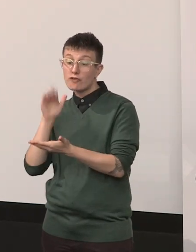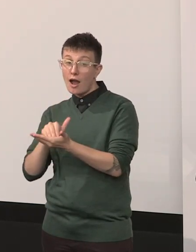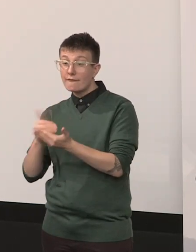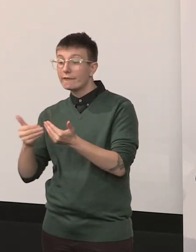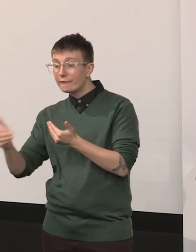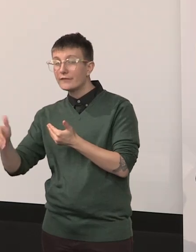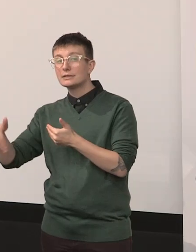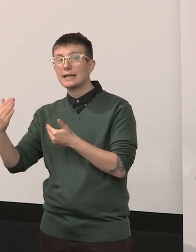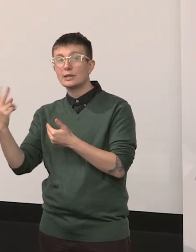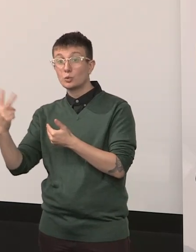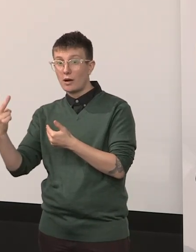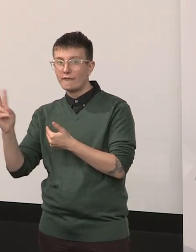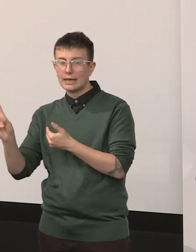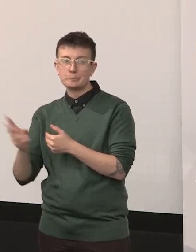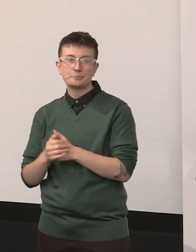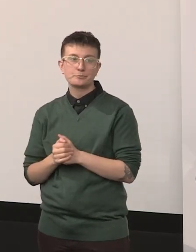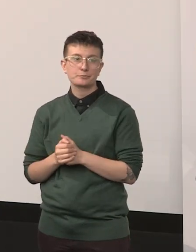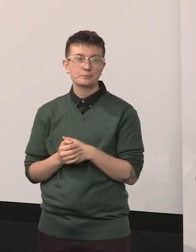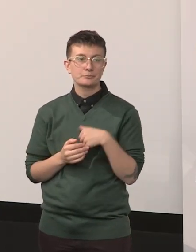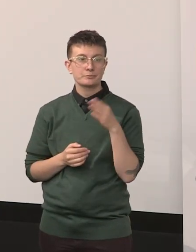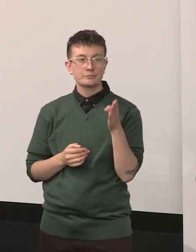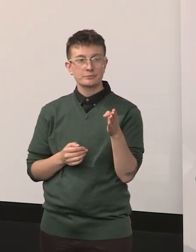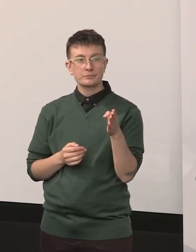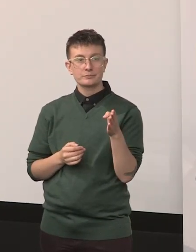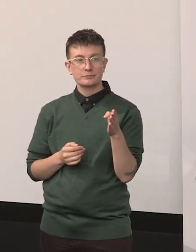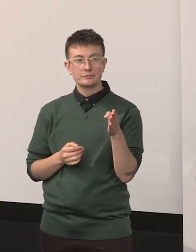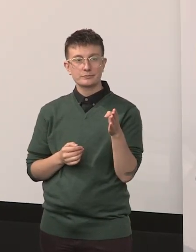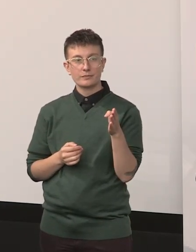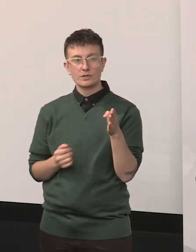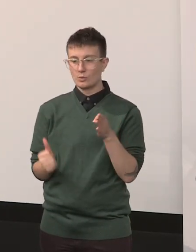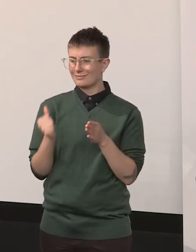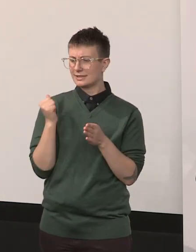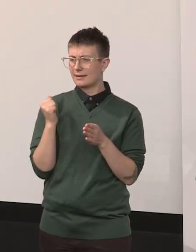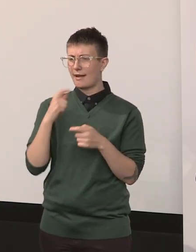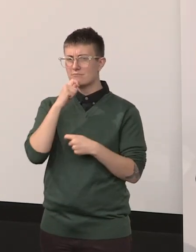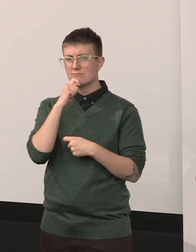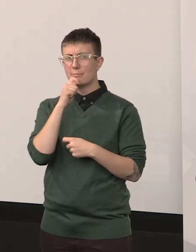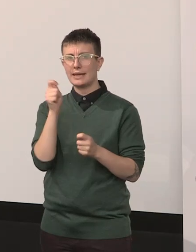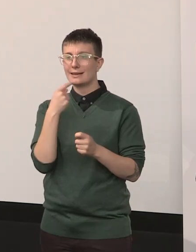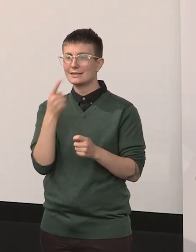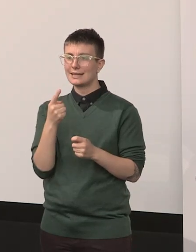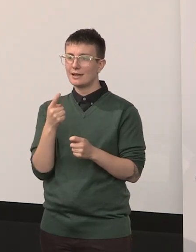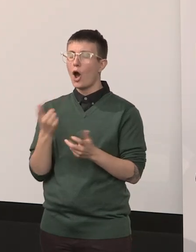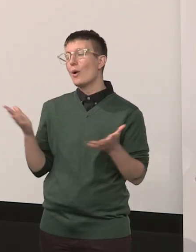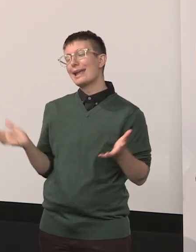tested. Day 3 and Day 12. We're just making sure they're all tested. In the press